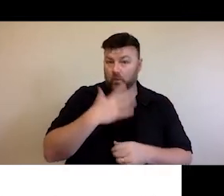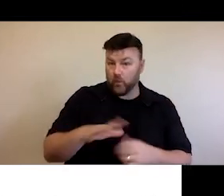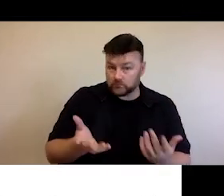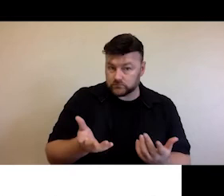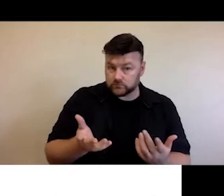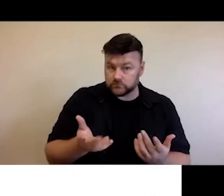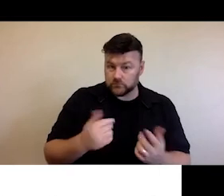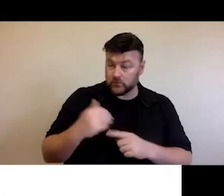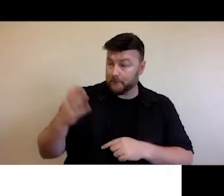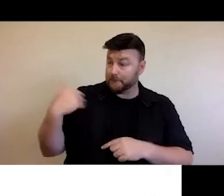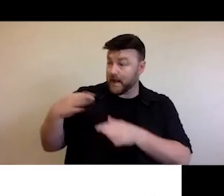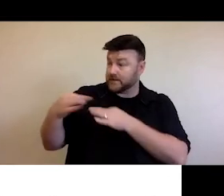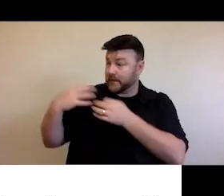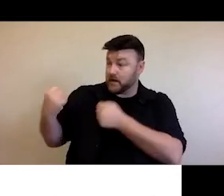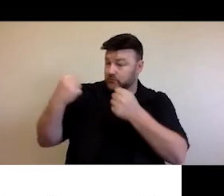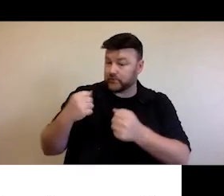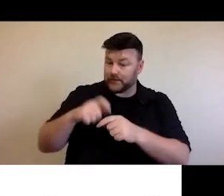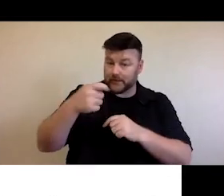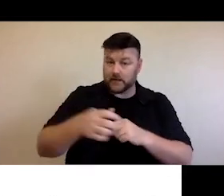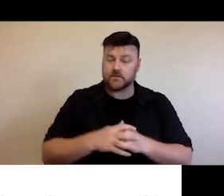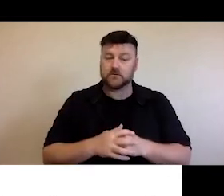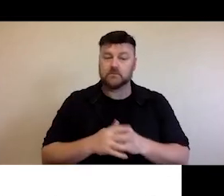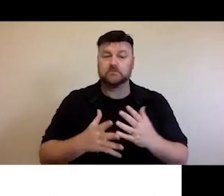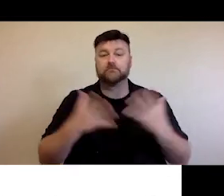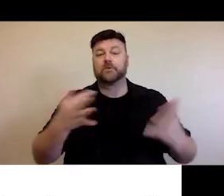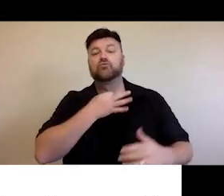got to carry forward, and what are our major risks? Those are three of